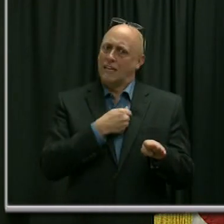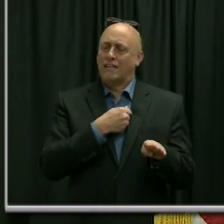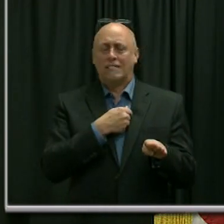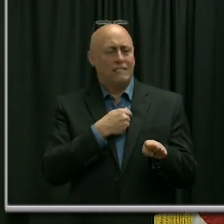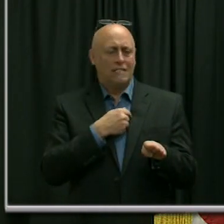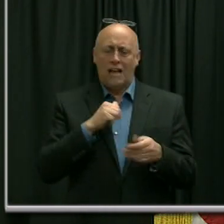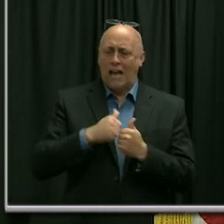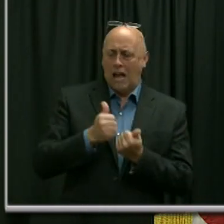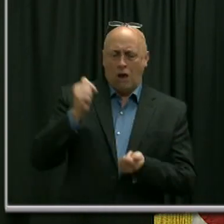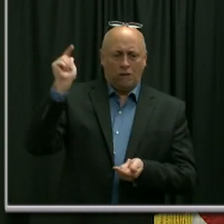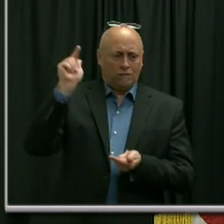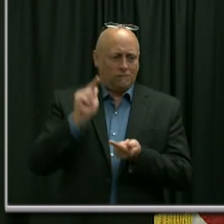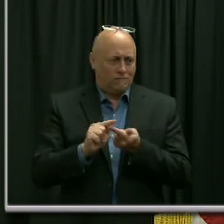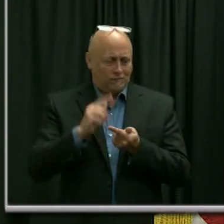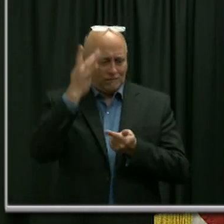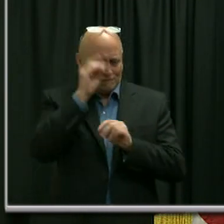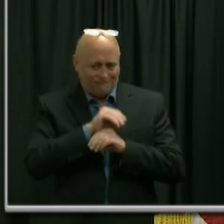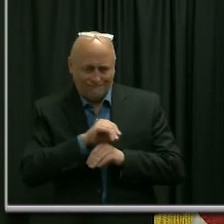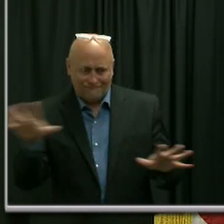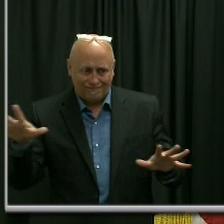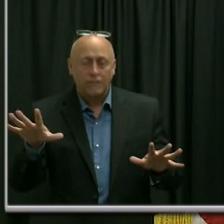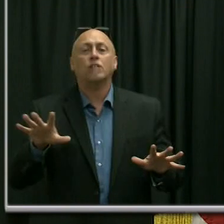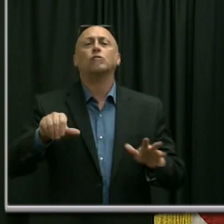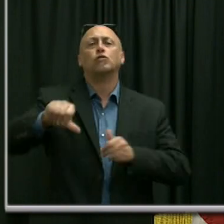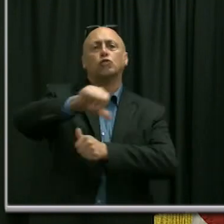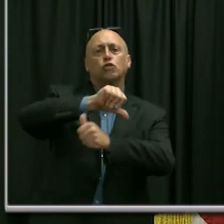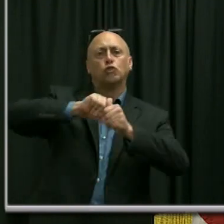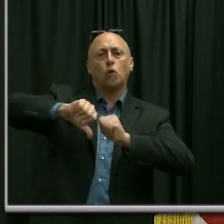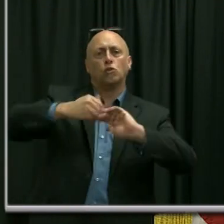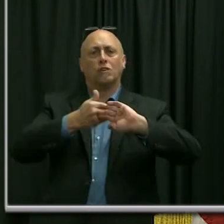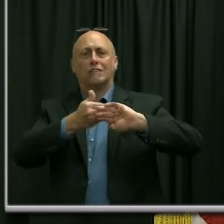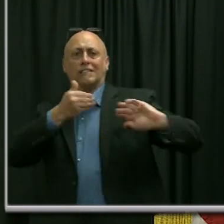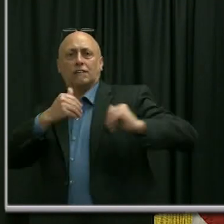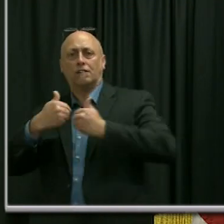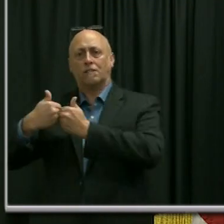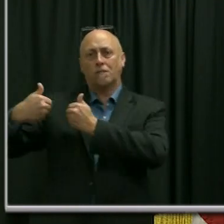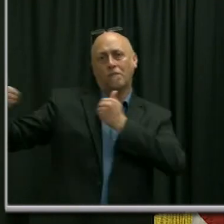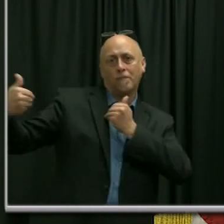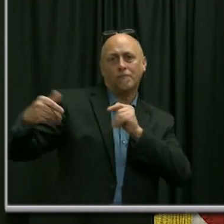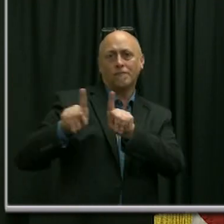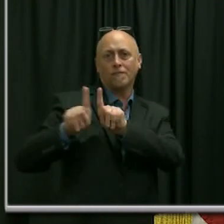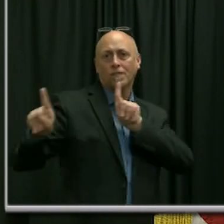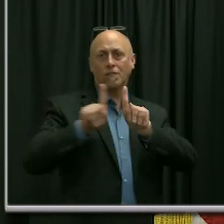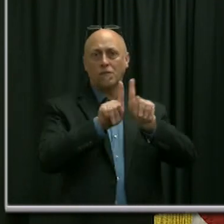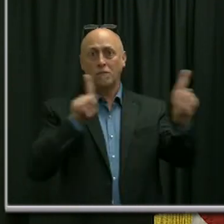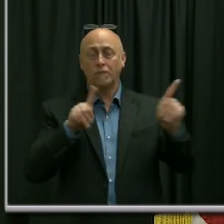OUR MOST POWERFUL TOOL TO SLOW THE SPREAD OF THIS VIRUS IS